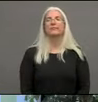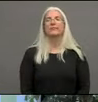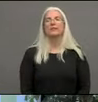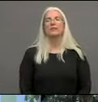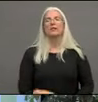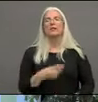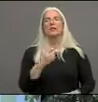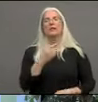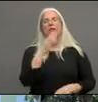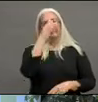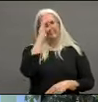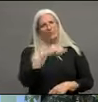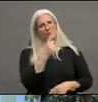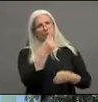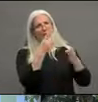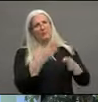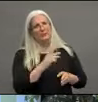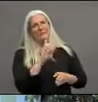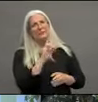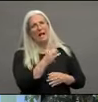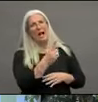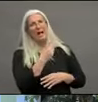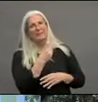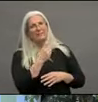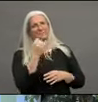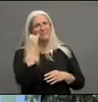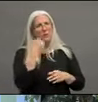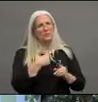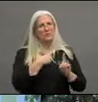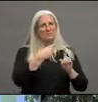going to be notified and that's when you want to go into self isolation and of